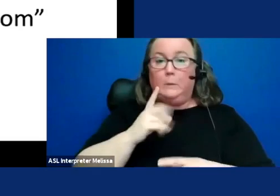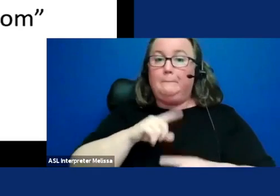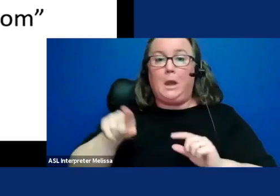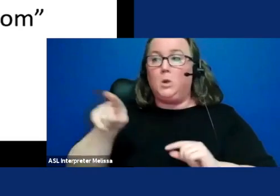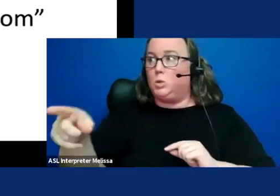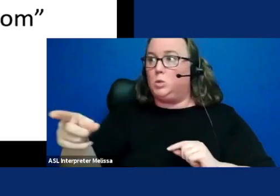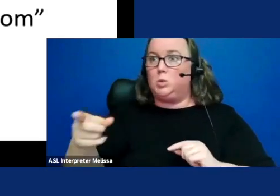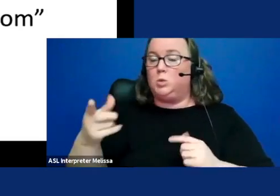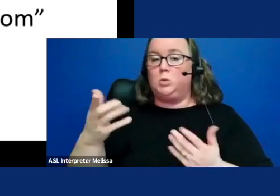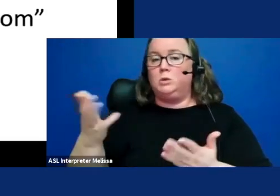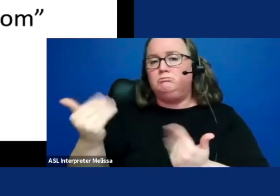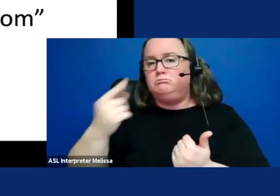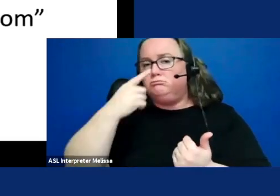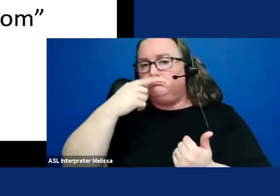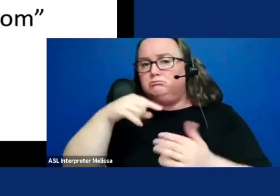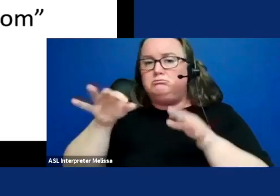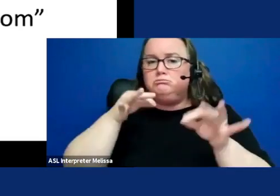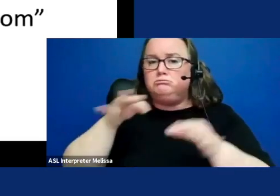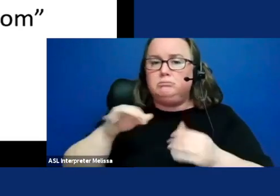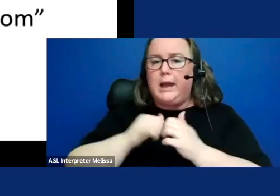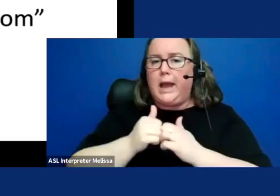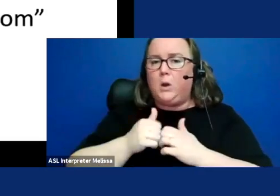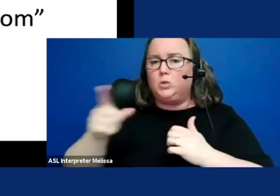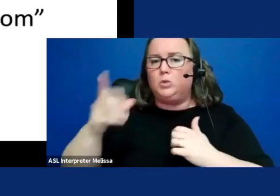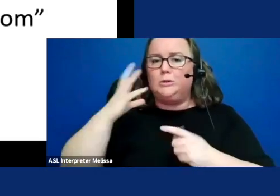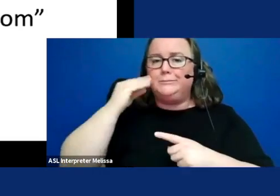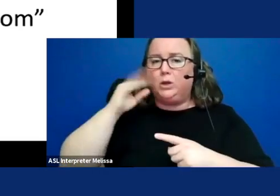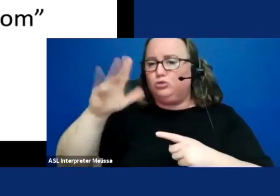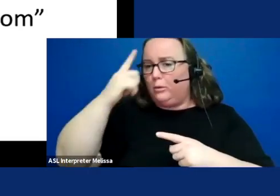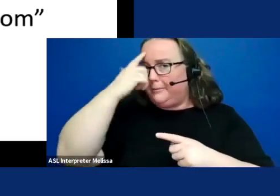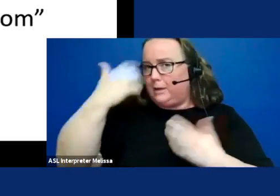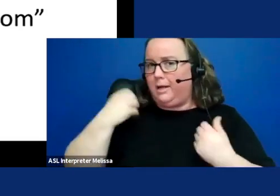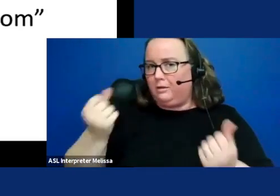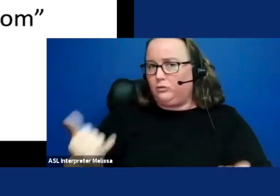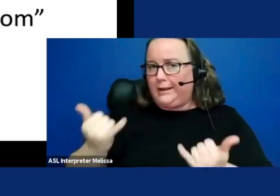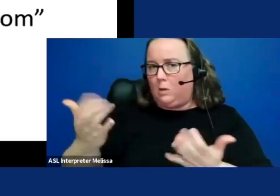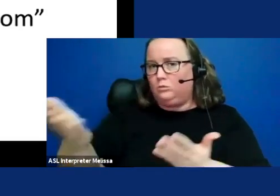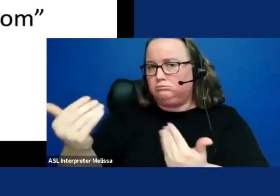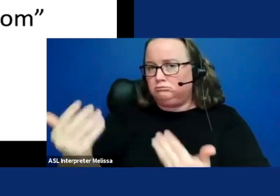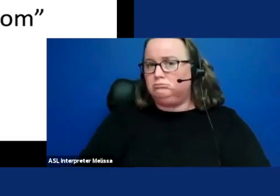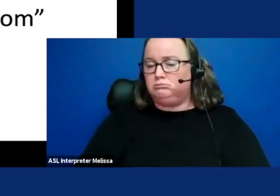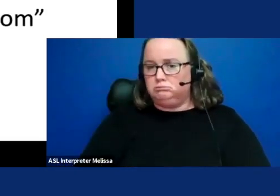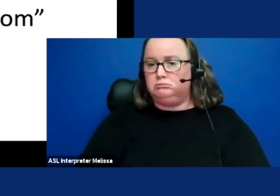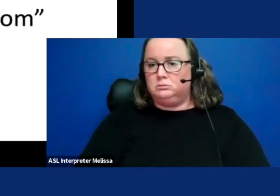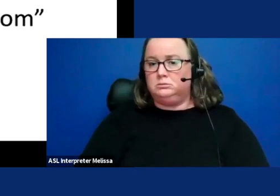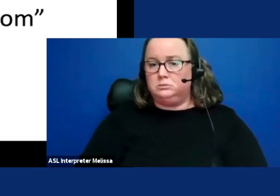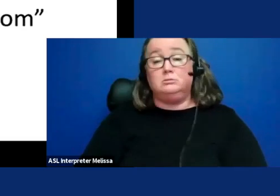you know, how your experience of your mental health is? You also want to remind the client